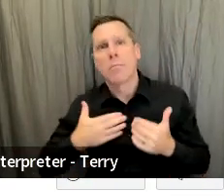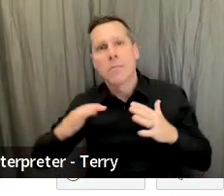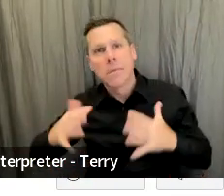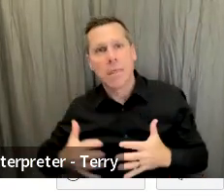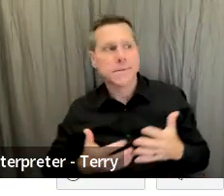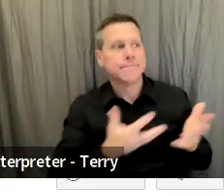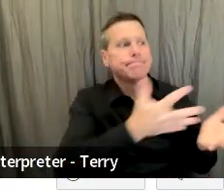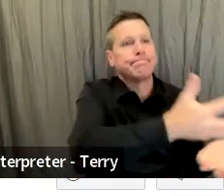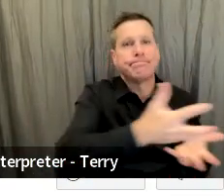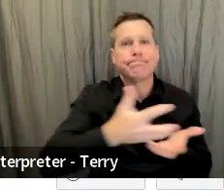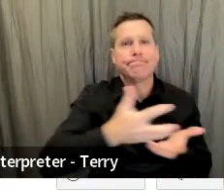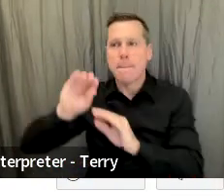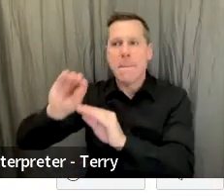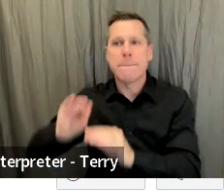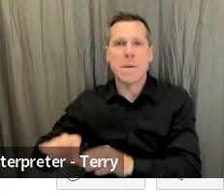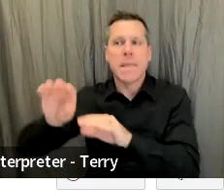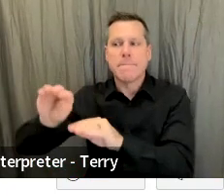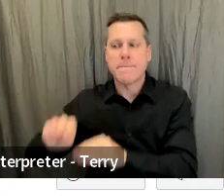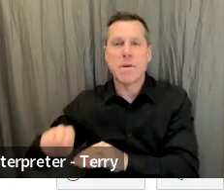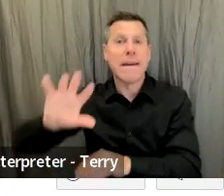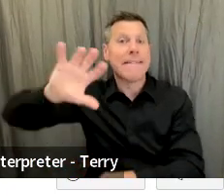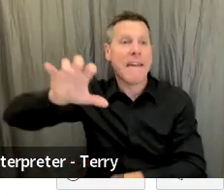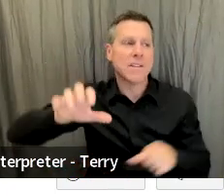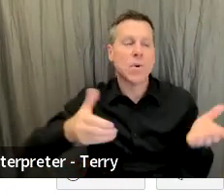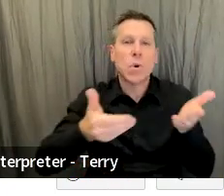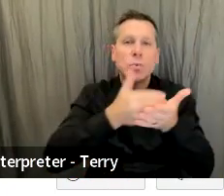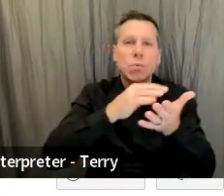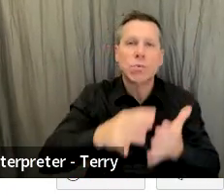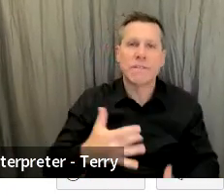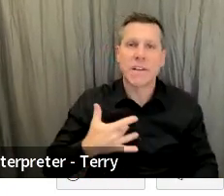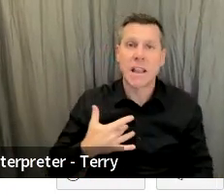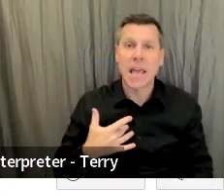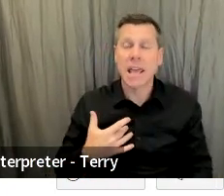into this without having to stop and answer a lot of individual questions.